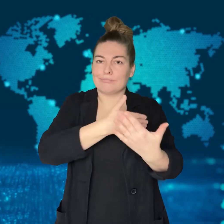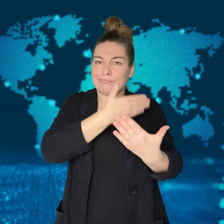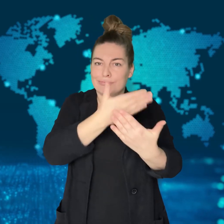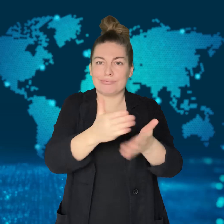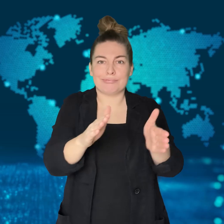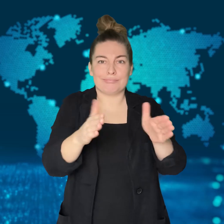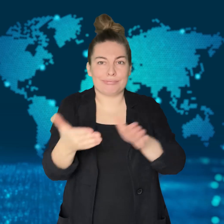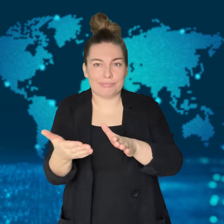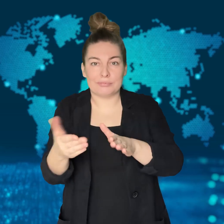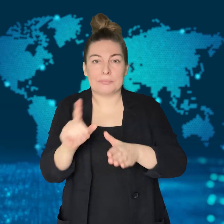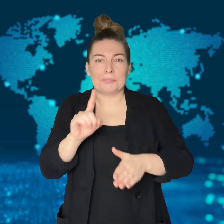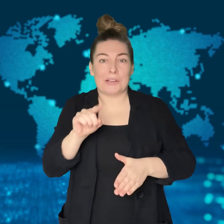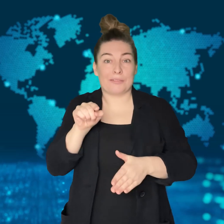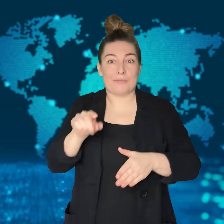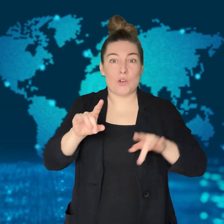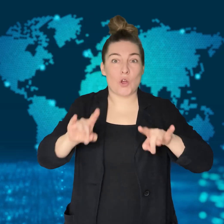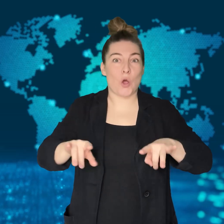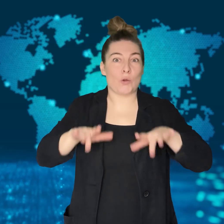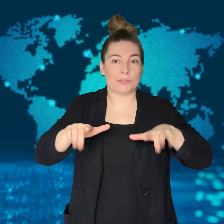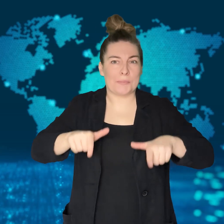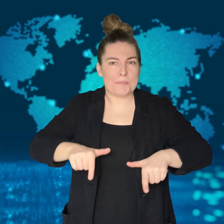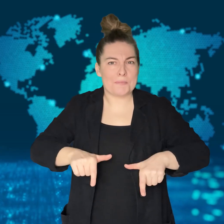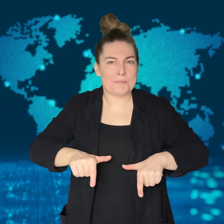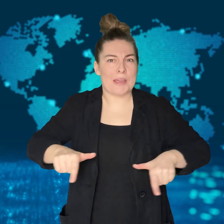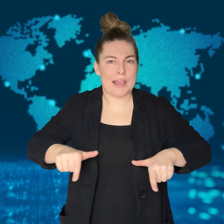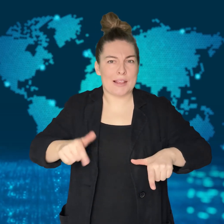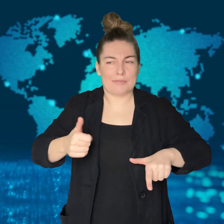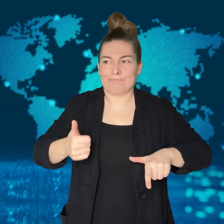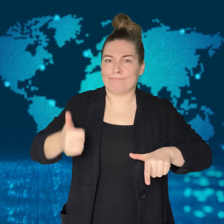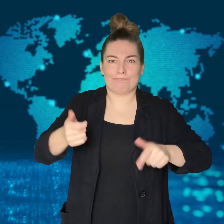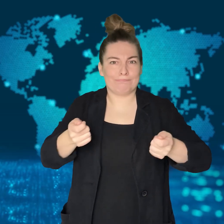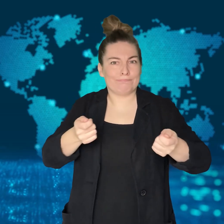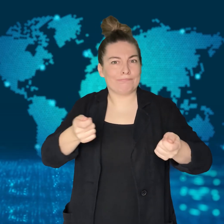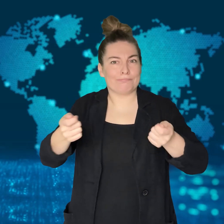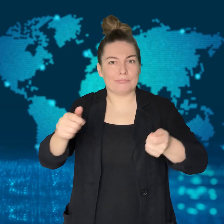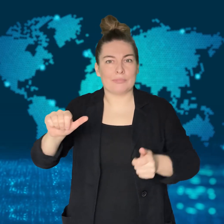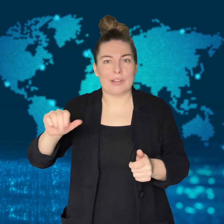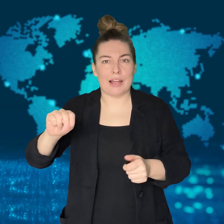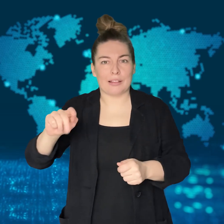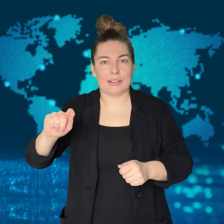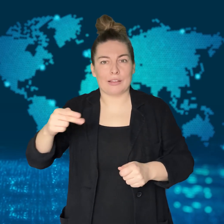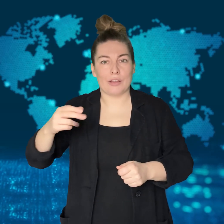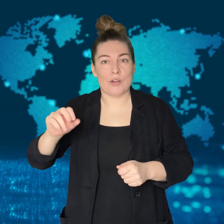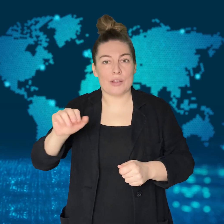their life sentence in Australia,